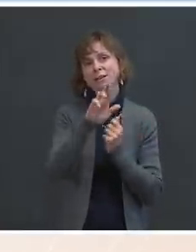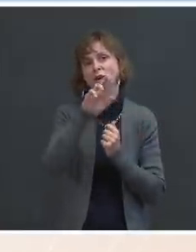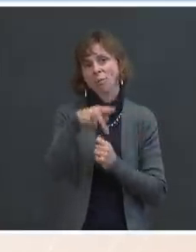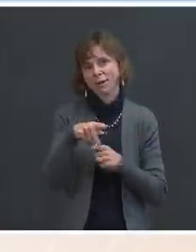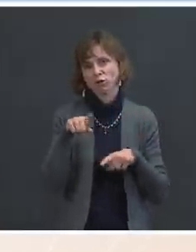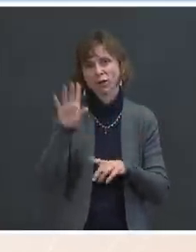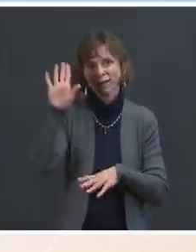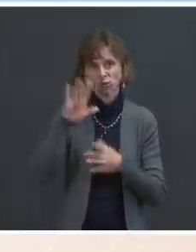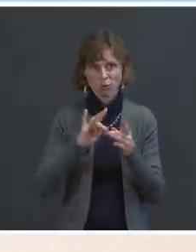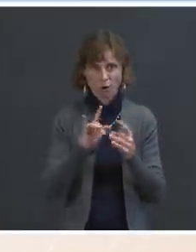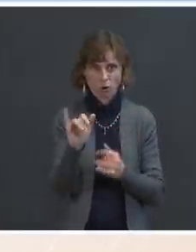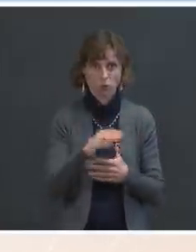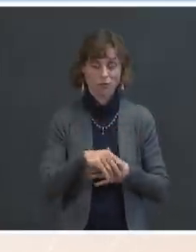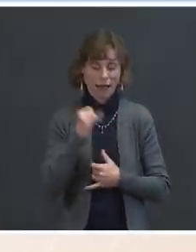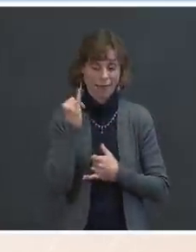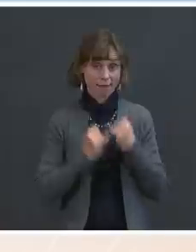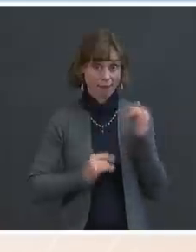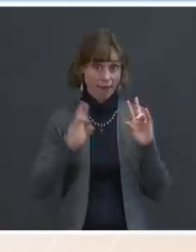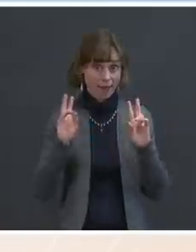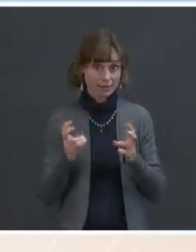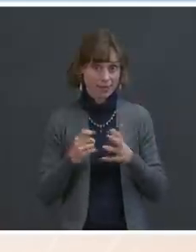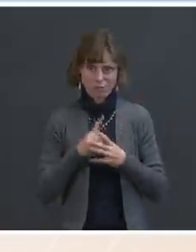Last item, I believe, here -- lots going on here today.